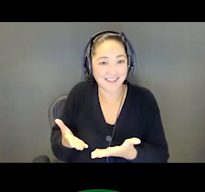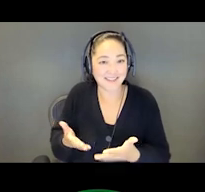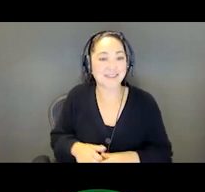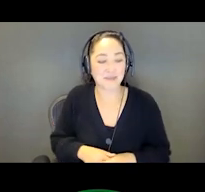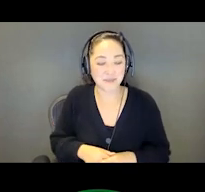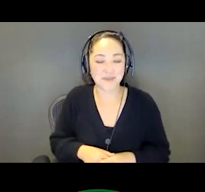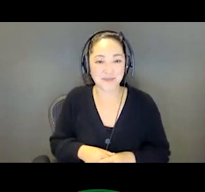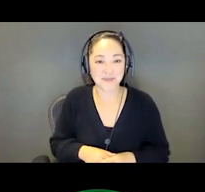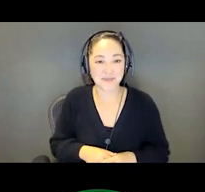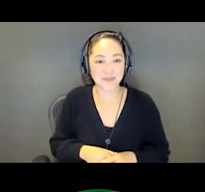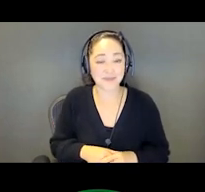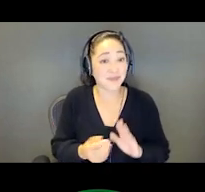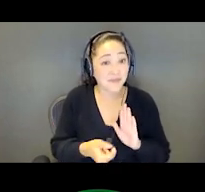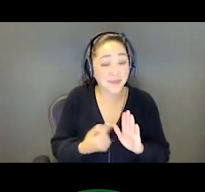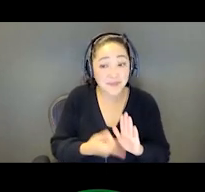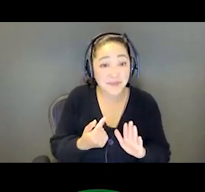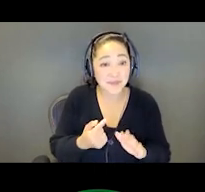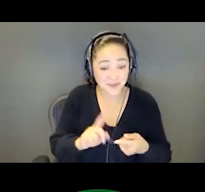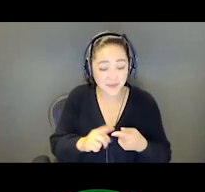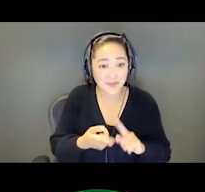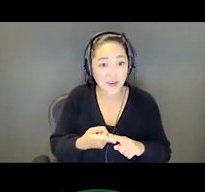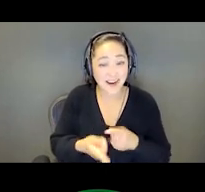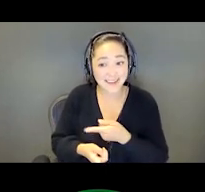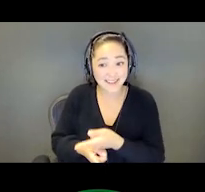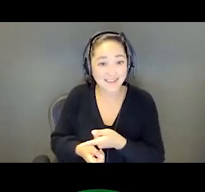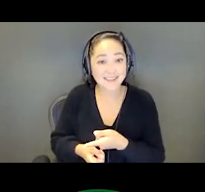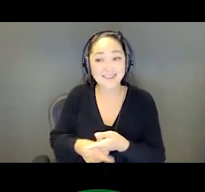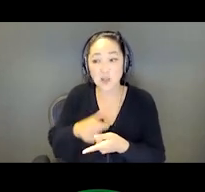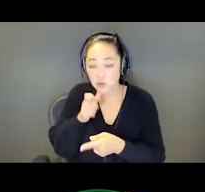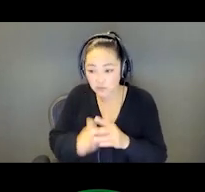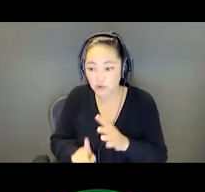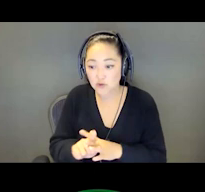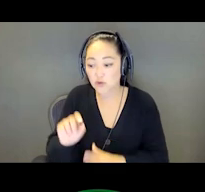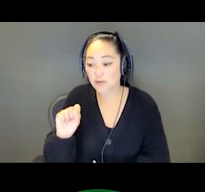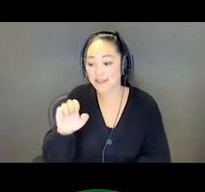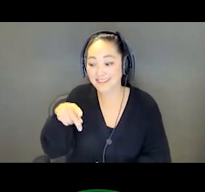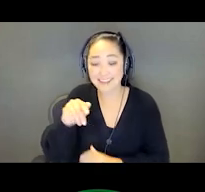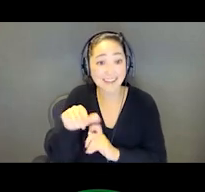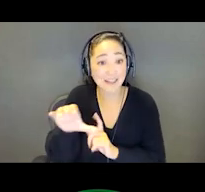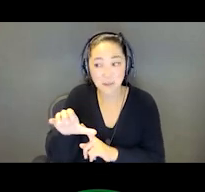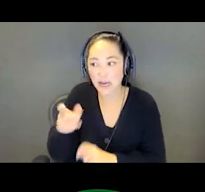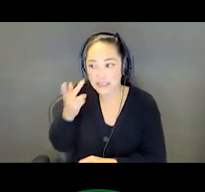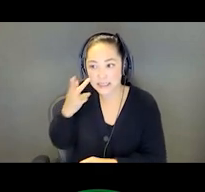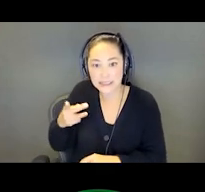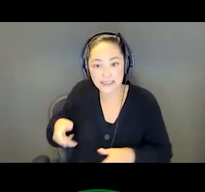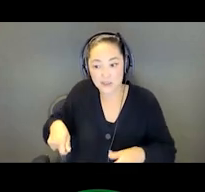that just go on the set back and are very surprised to see our our C is over there.